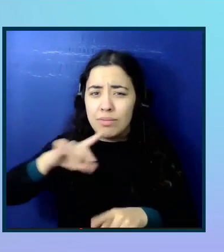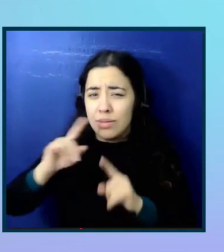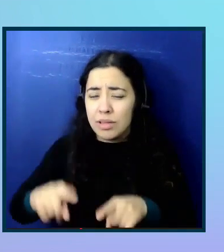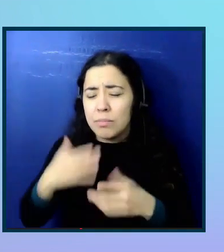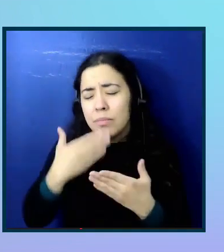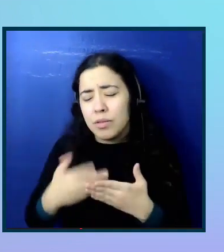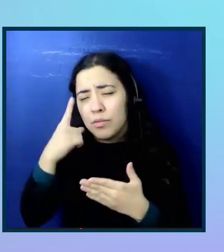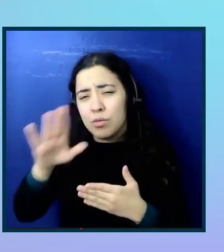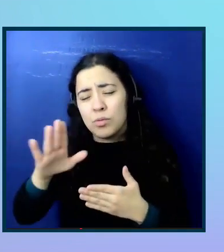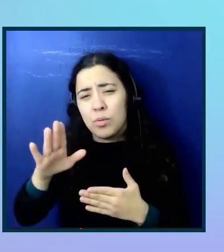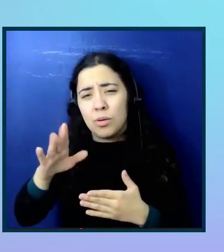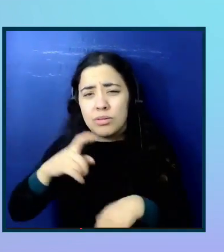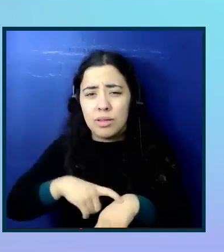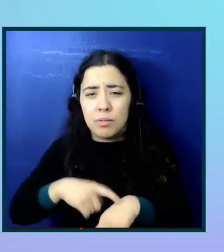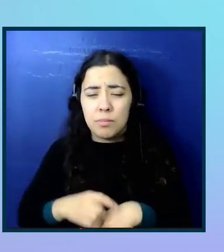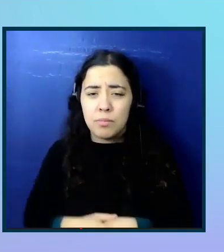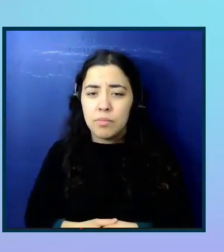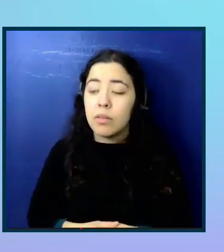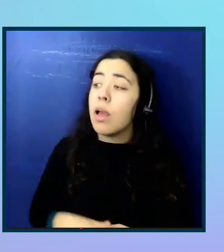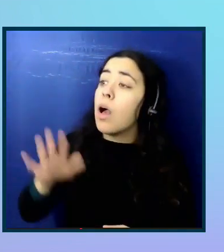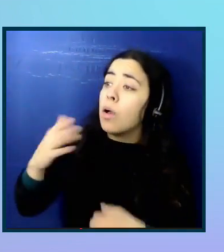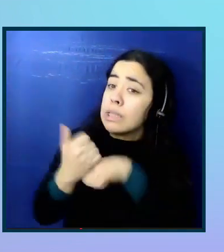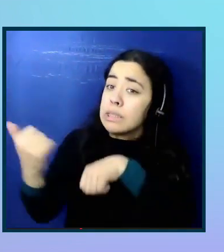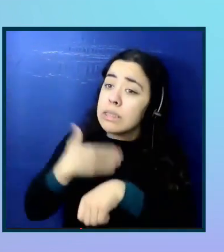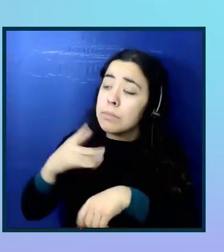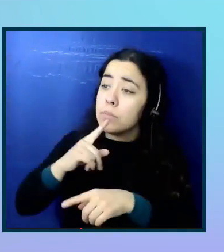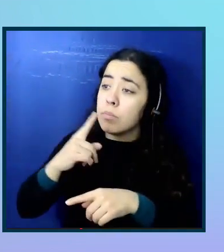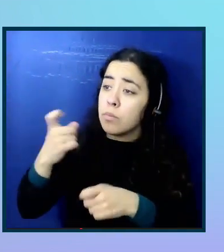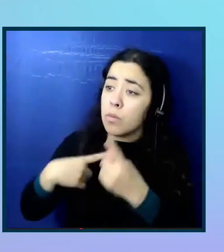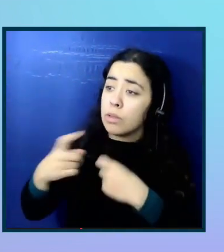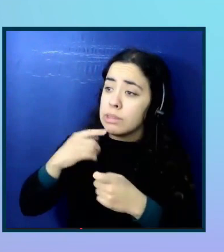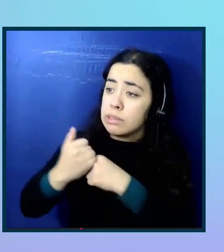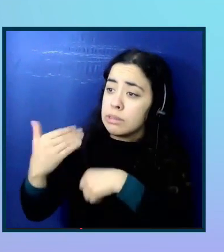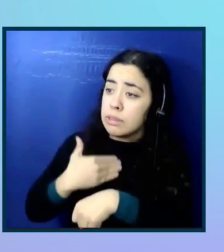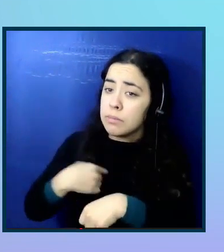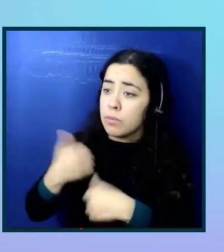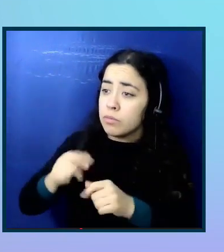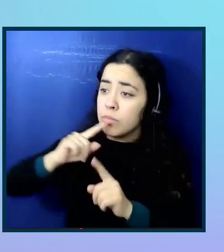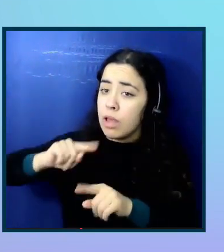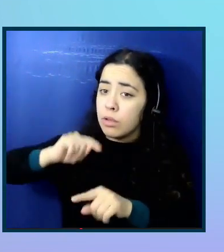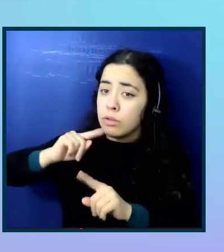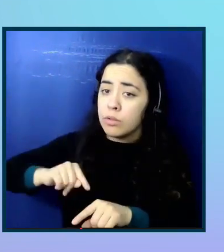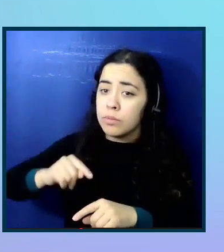Send it to me and, yeah, I would try to-- Resources. Cool. - Sorry, go ahead, Stephanie.